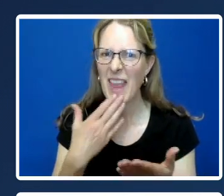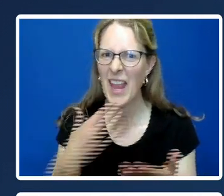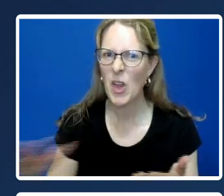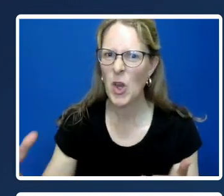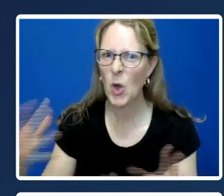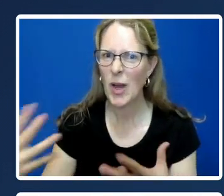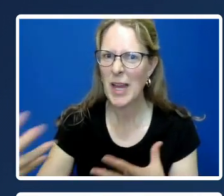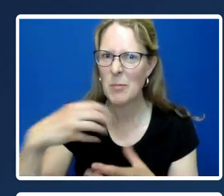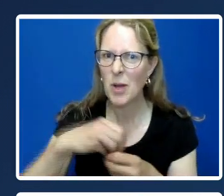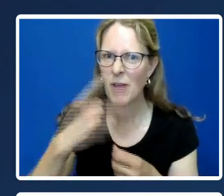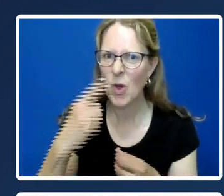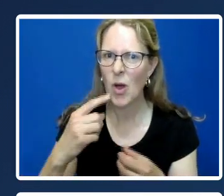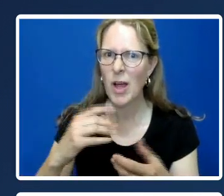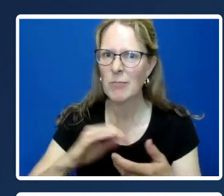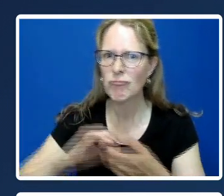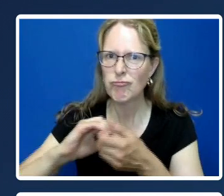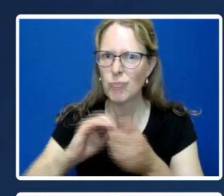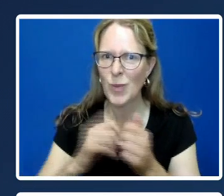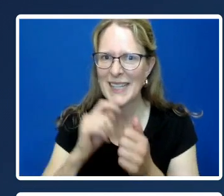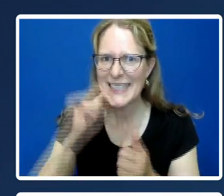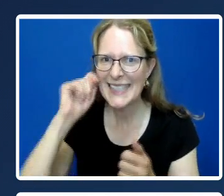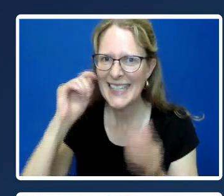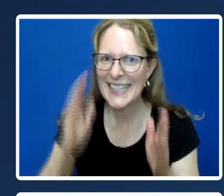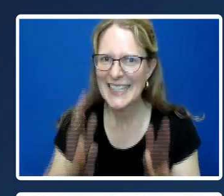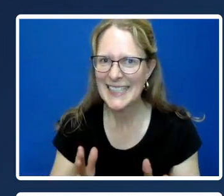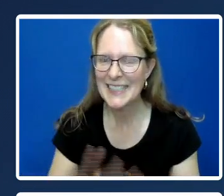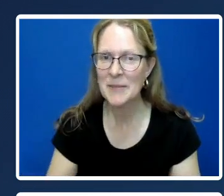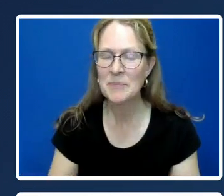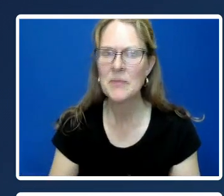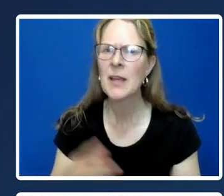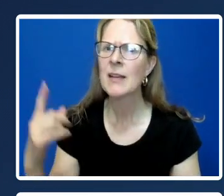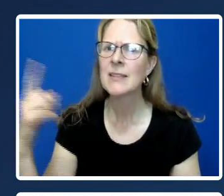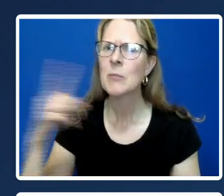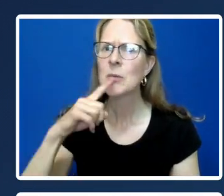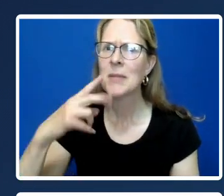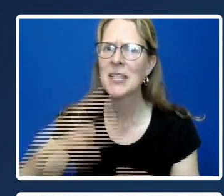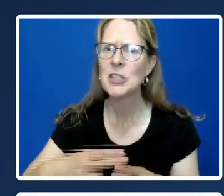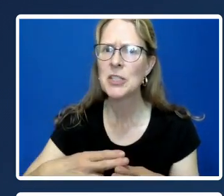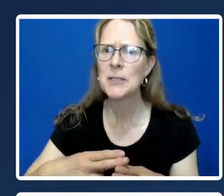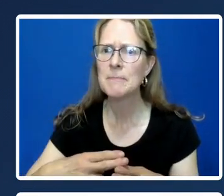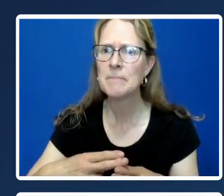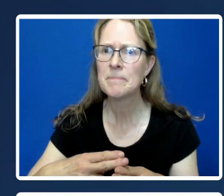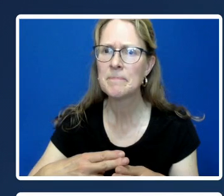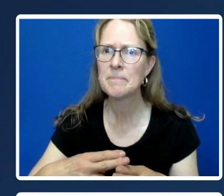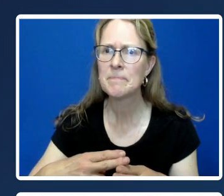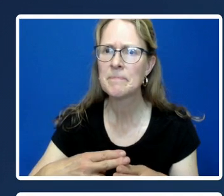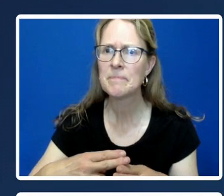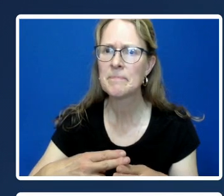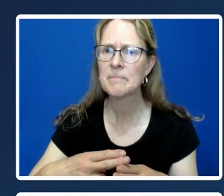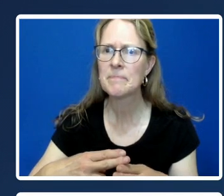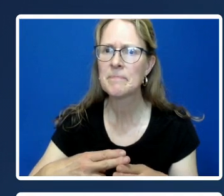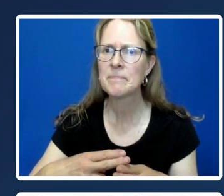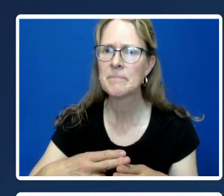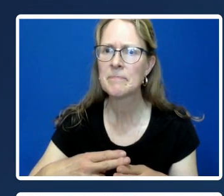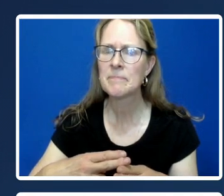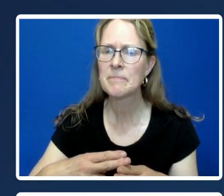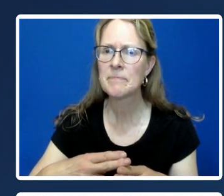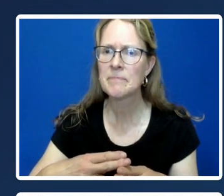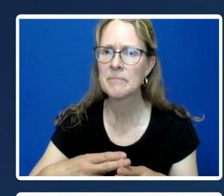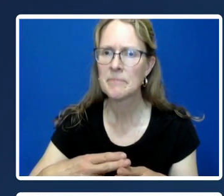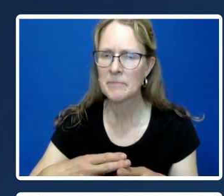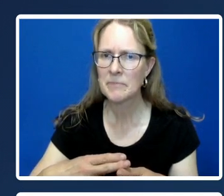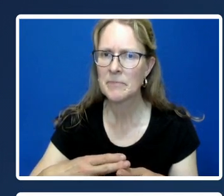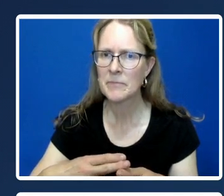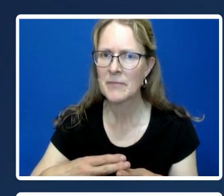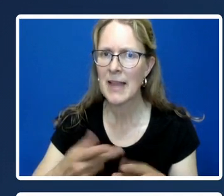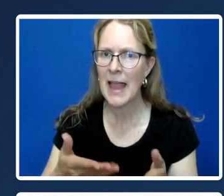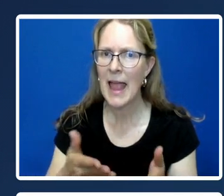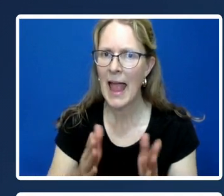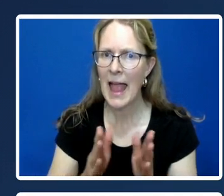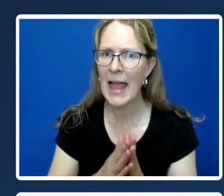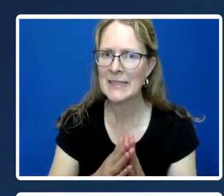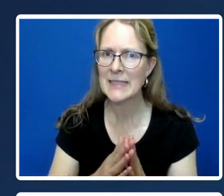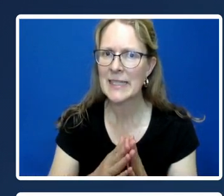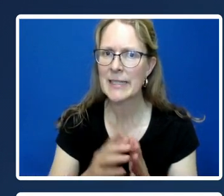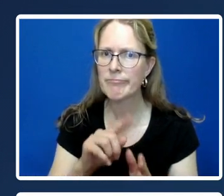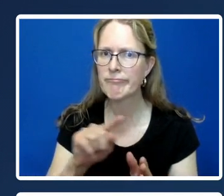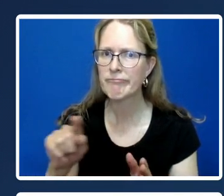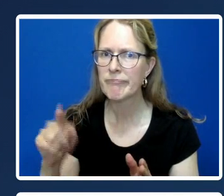So, someone mentioned asking them for their input. And that was huge for us.